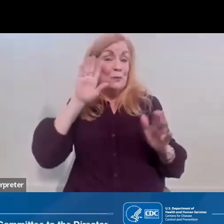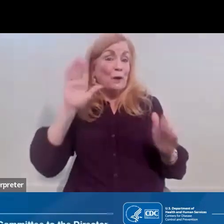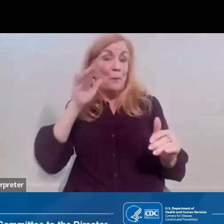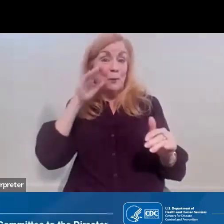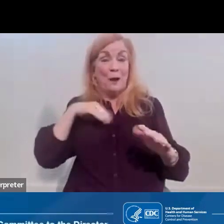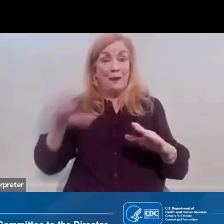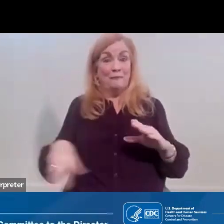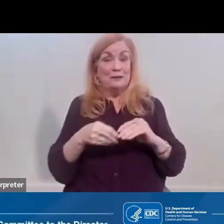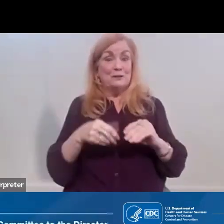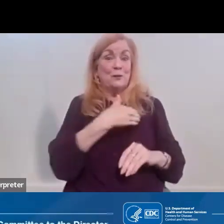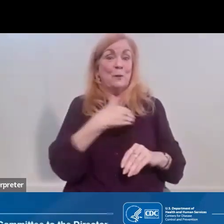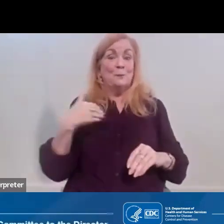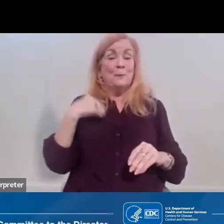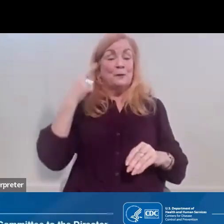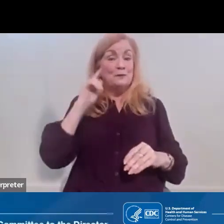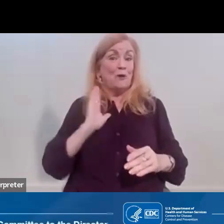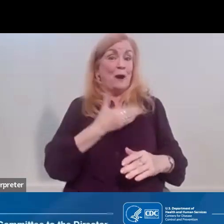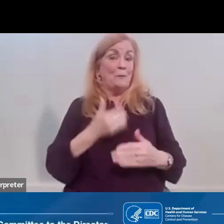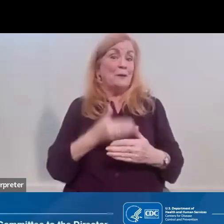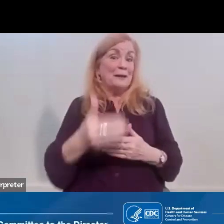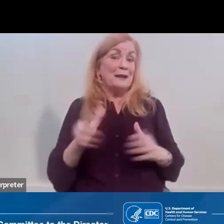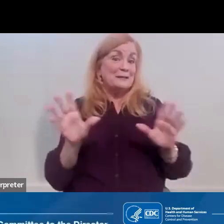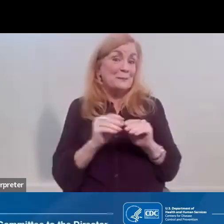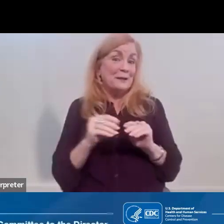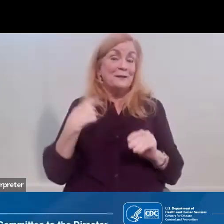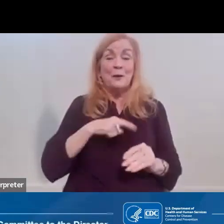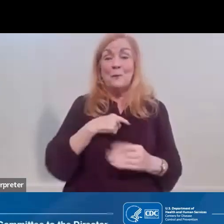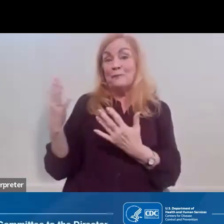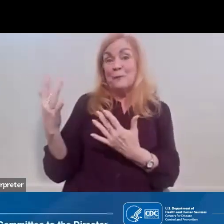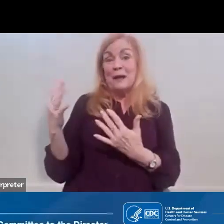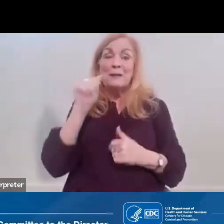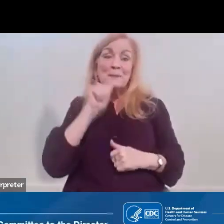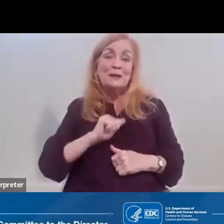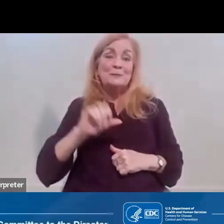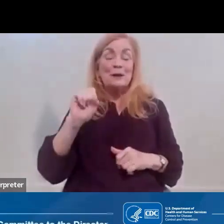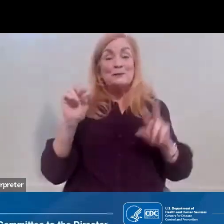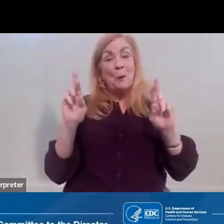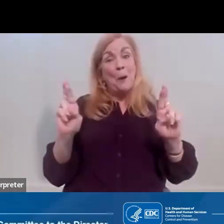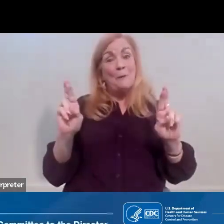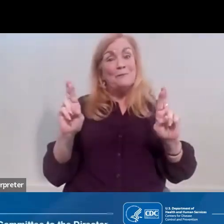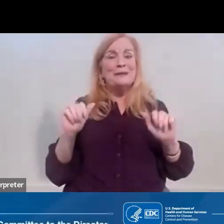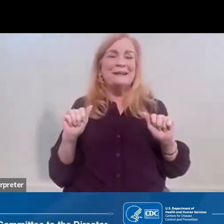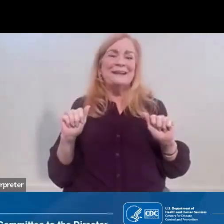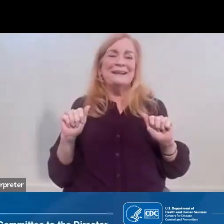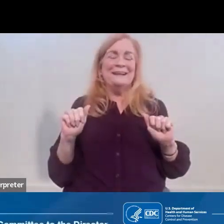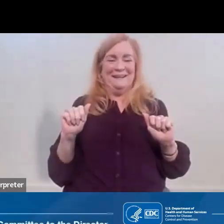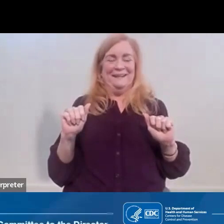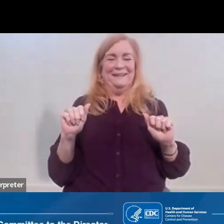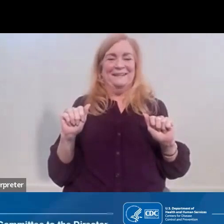by the next meeting we have been waiting patiently. So hopefully that-- It's great. I know.